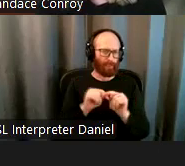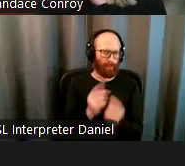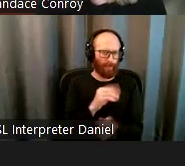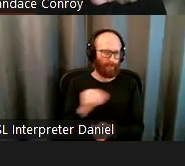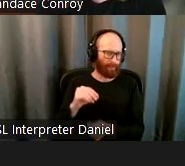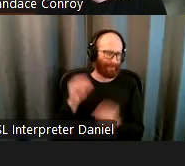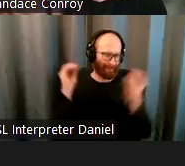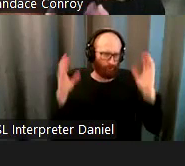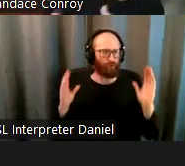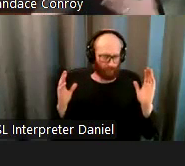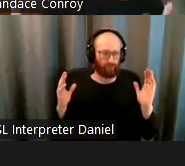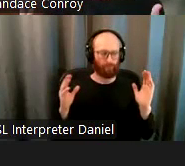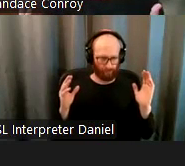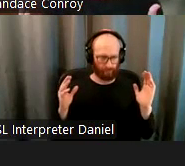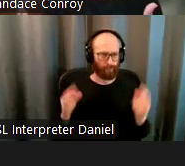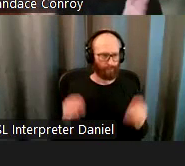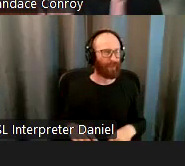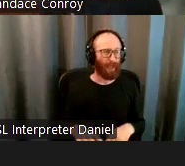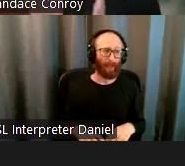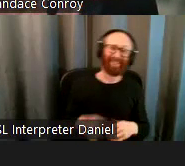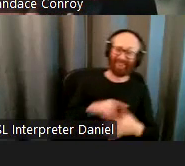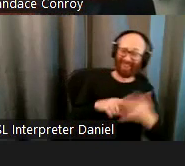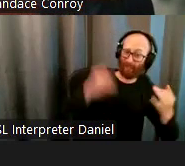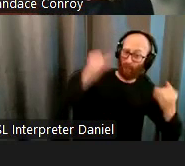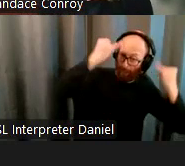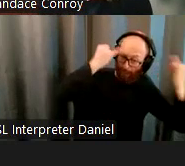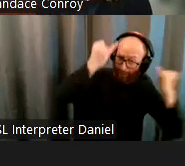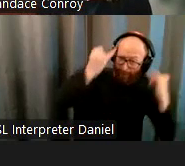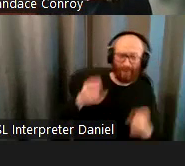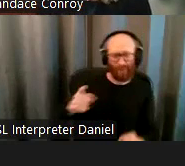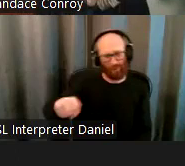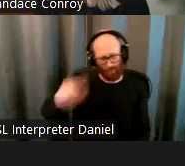everyone? T,hese are all ideas and you know your students best, and your special